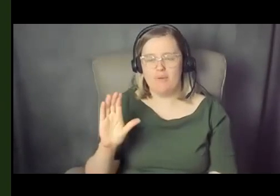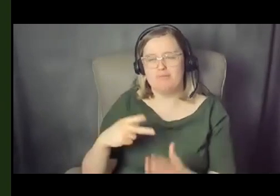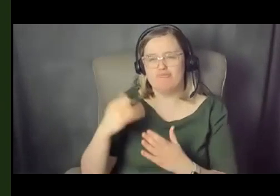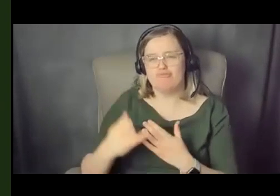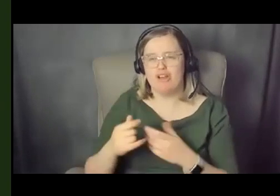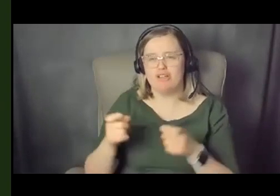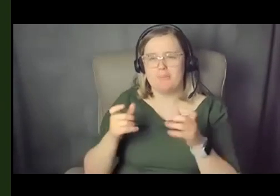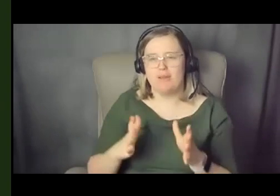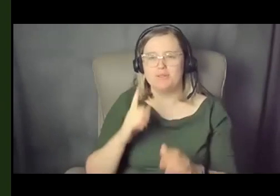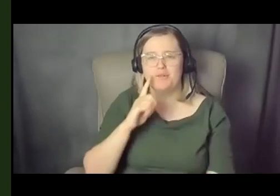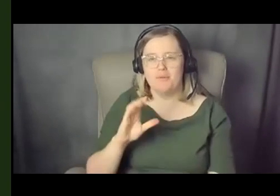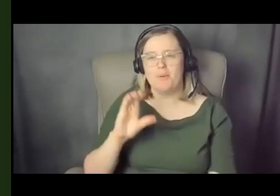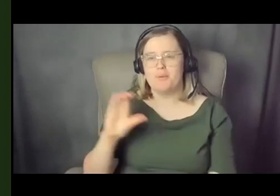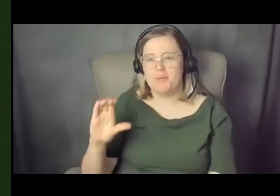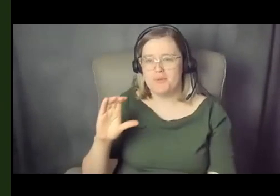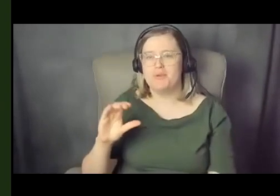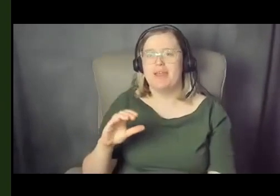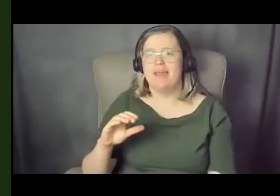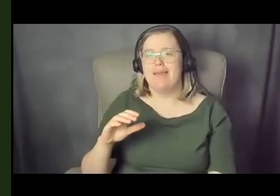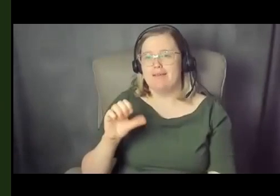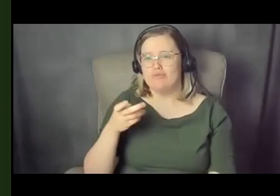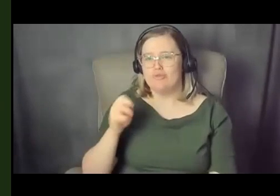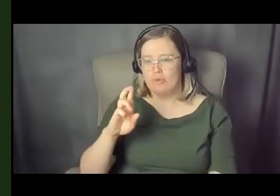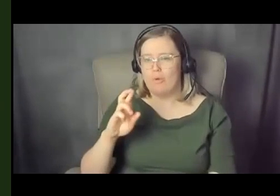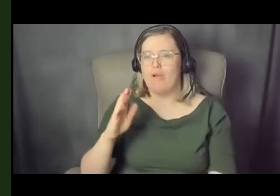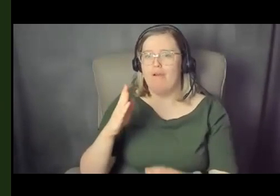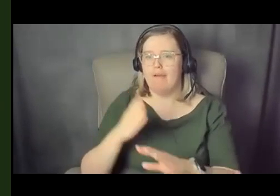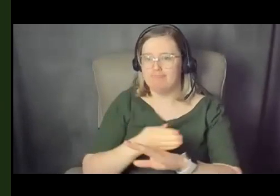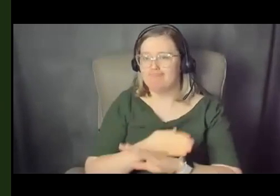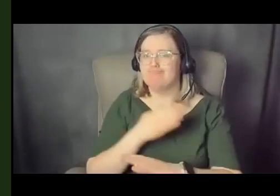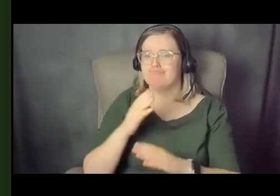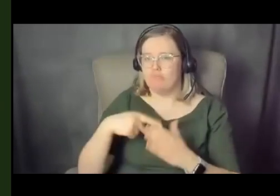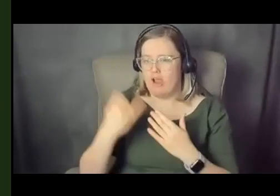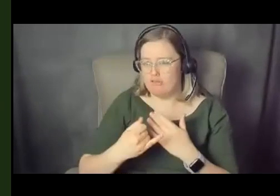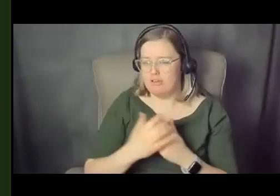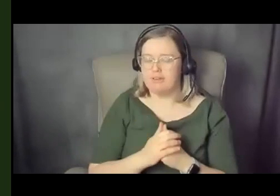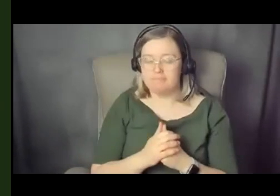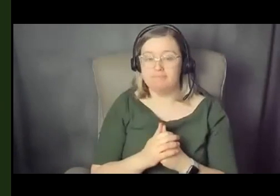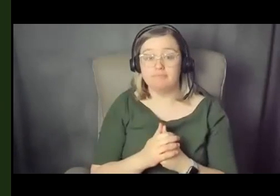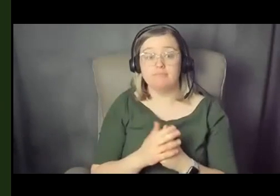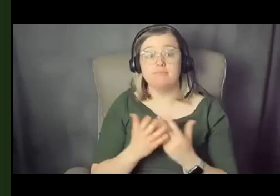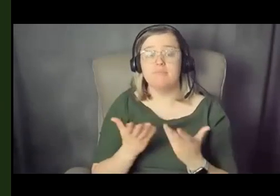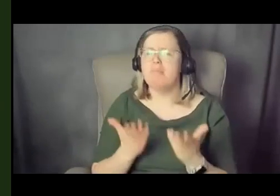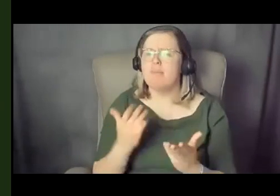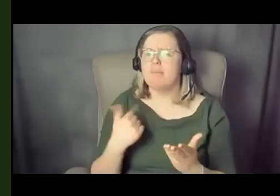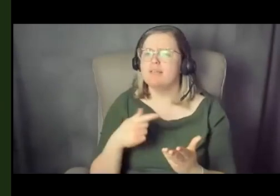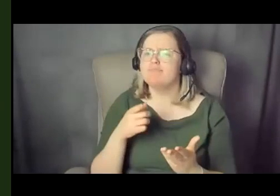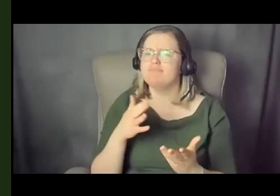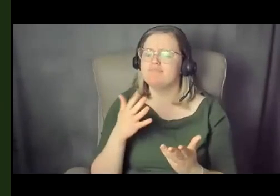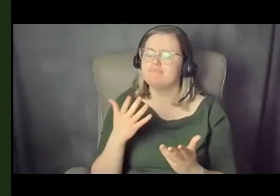Coal Creek sewer up grade project we'll be talking about today. You may have met me last year at some of the in person community